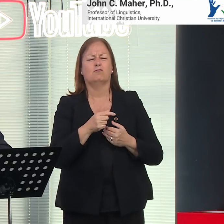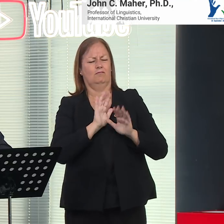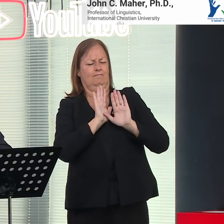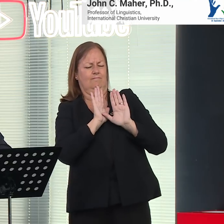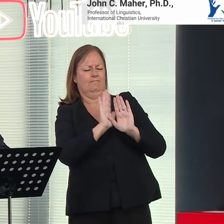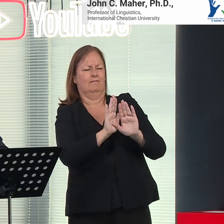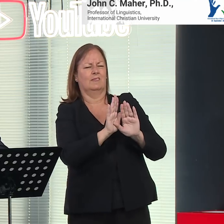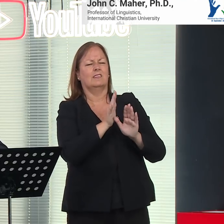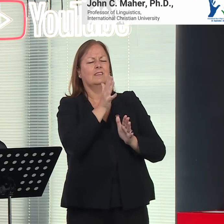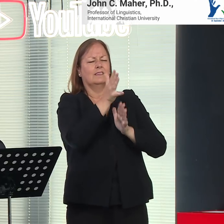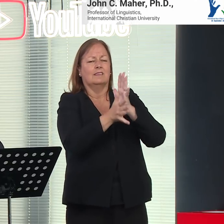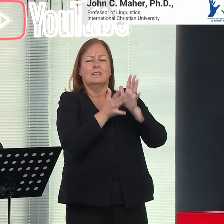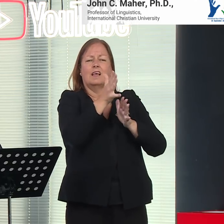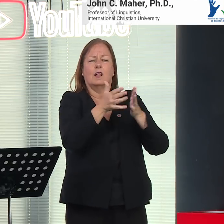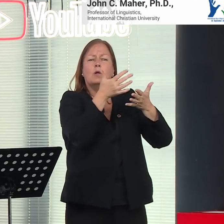So it's not a language.